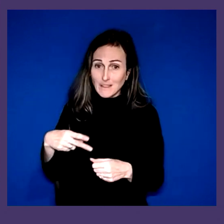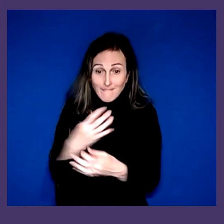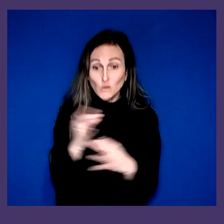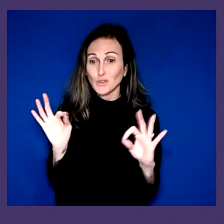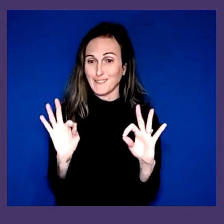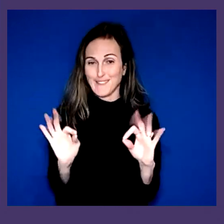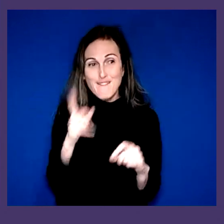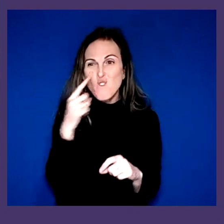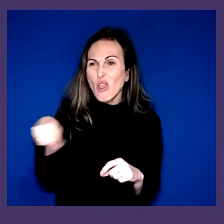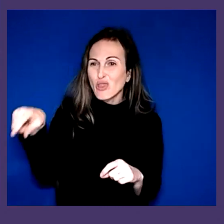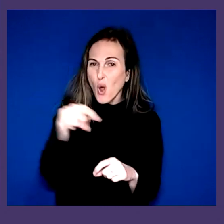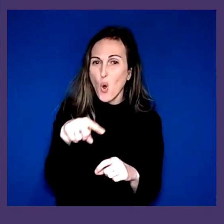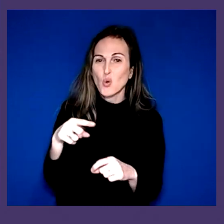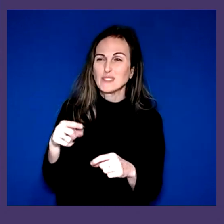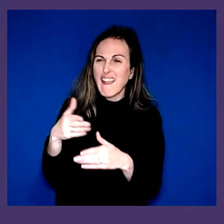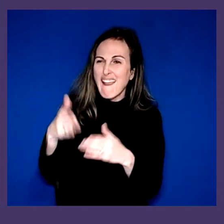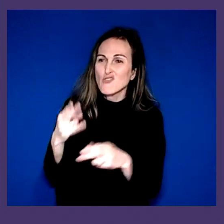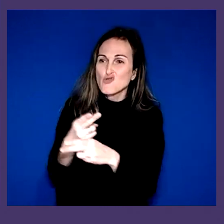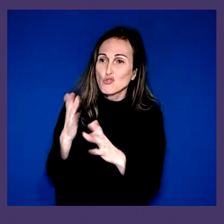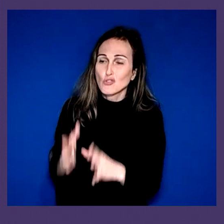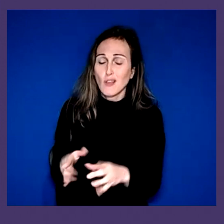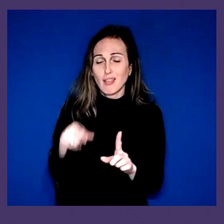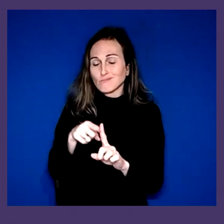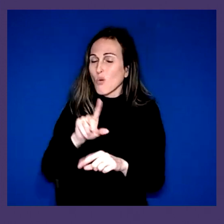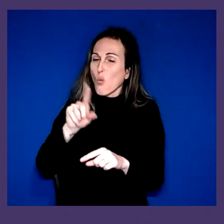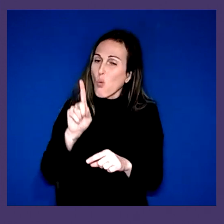This is effectively one of the only ways of funding that we have.